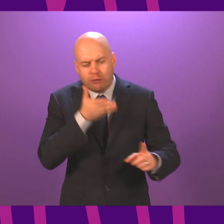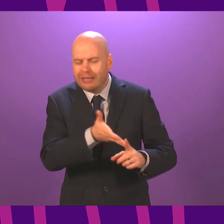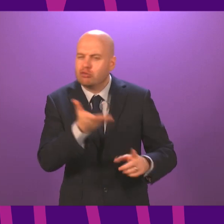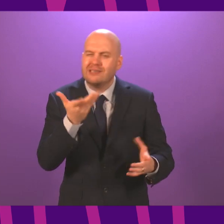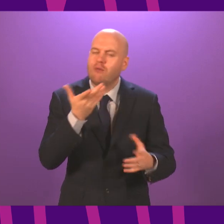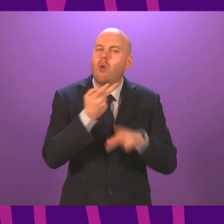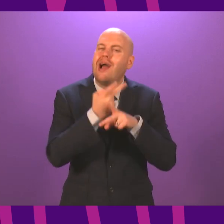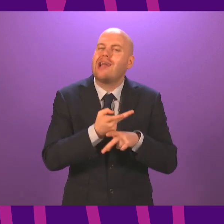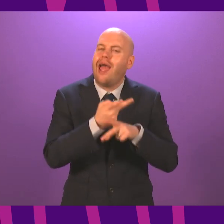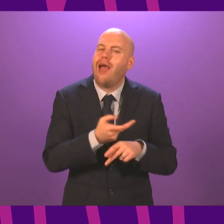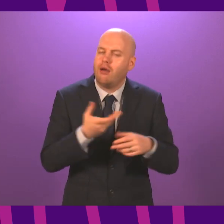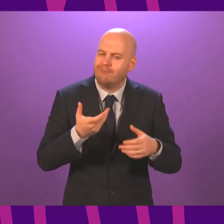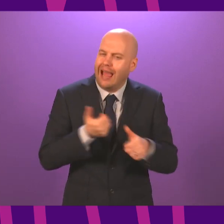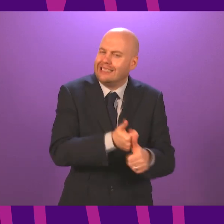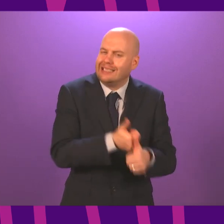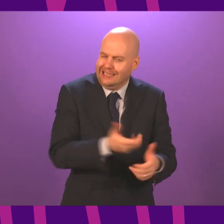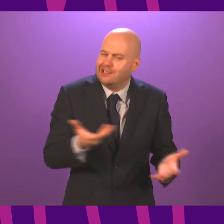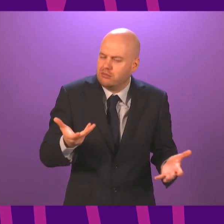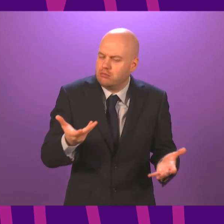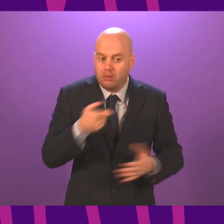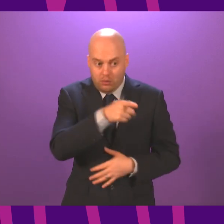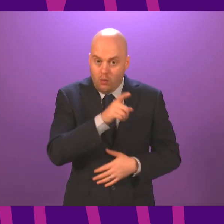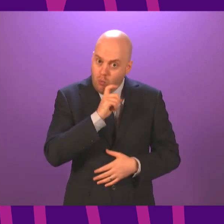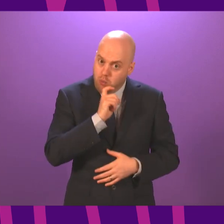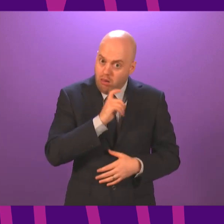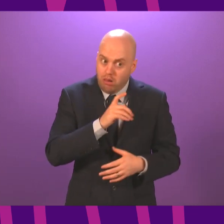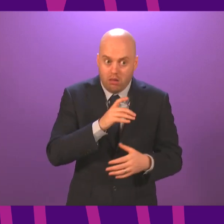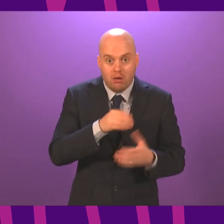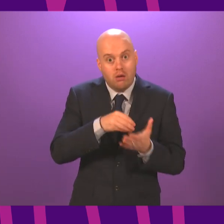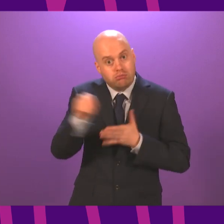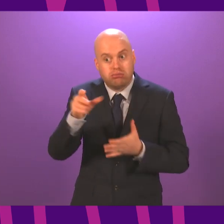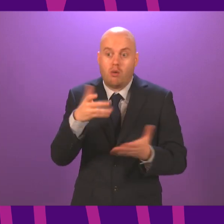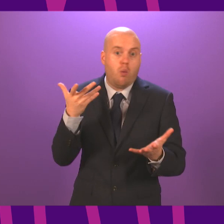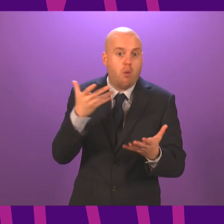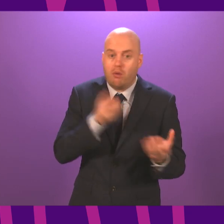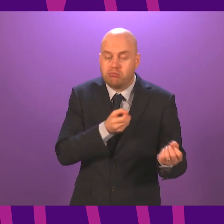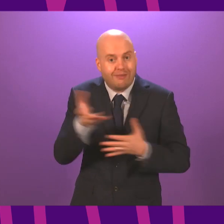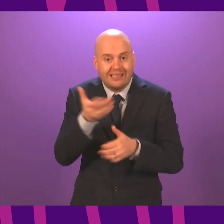proposals to provide additional support for people who care for more than one person, and will the